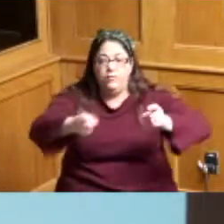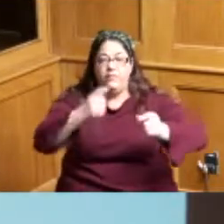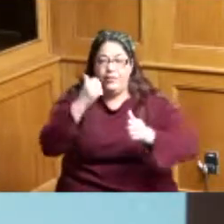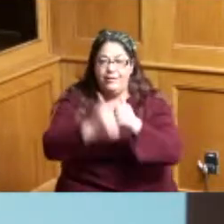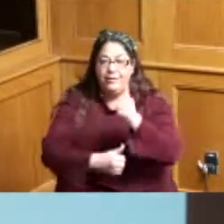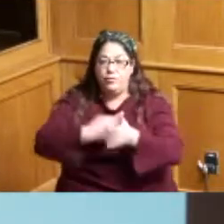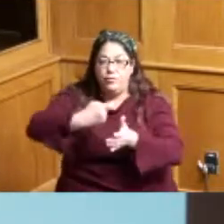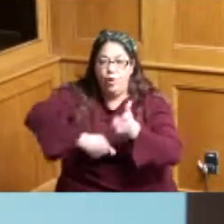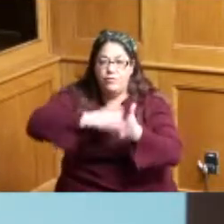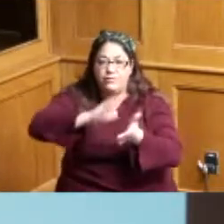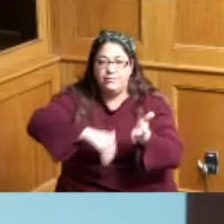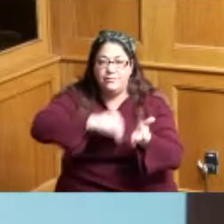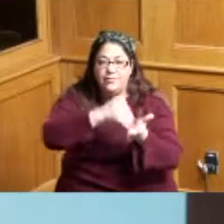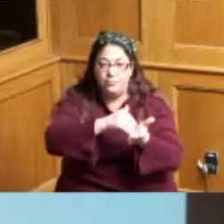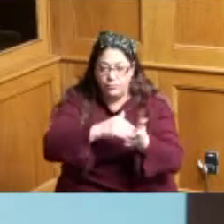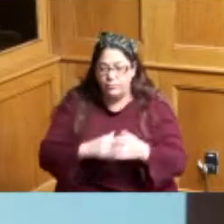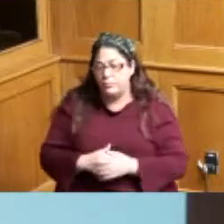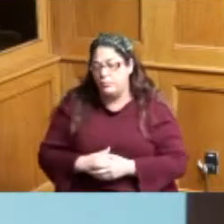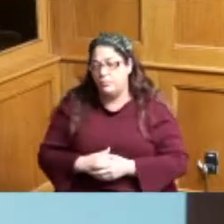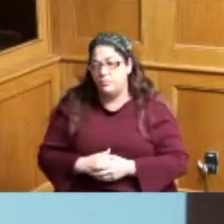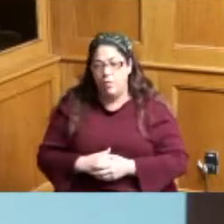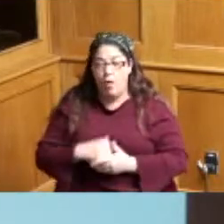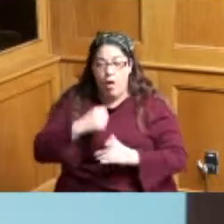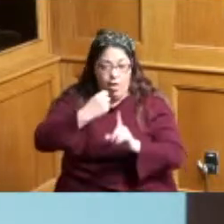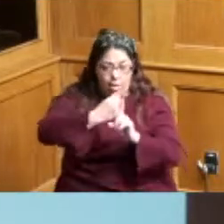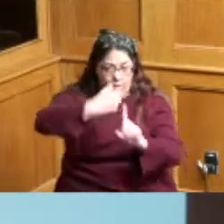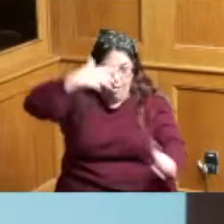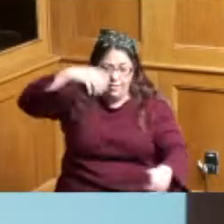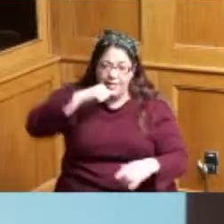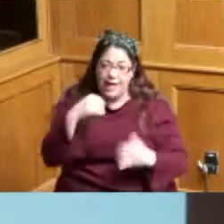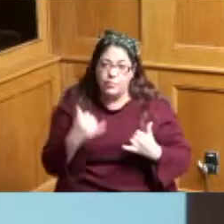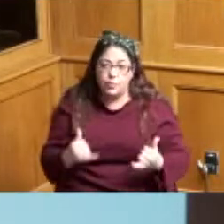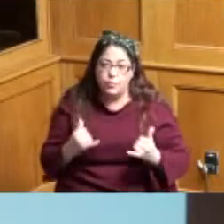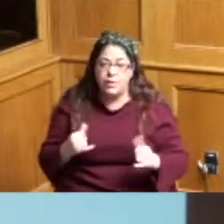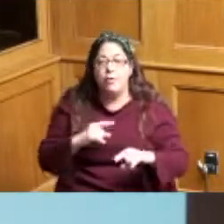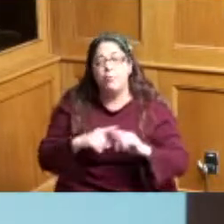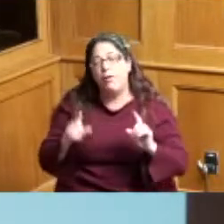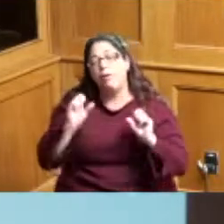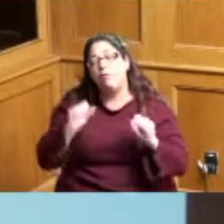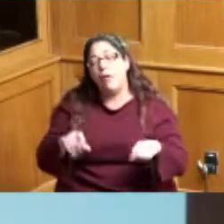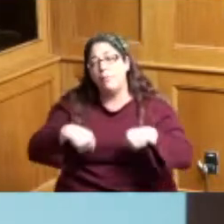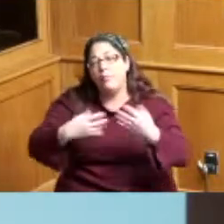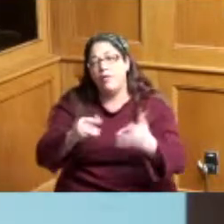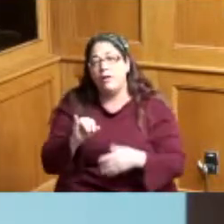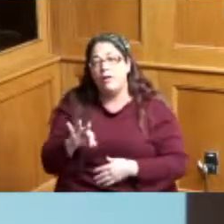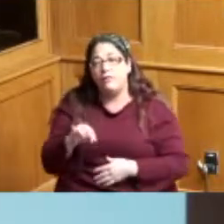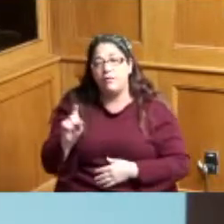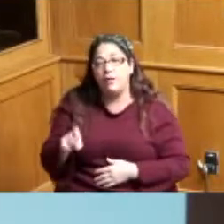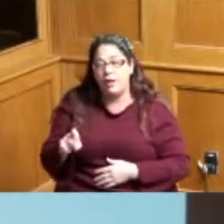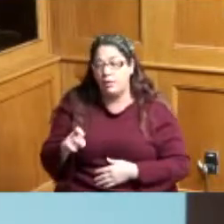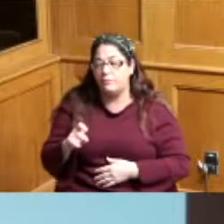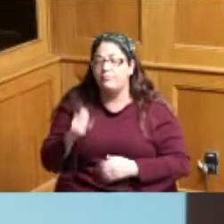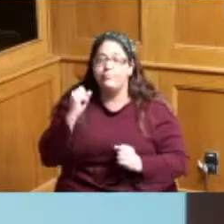we're not going to go into those all that nitty gritty detail today but certainly happy to provide that and you can find a lot of that in those briefing papers